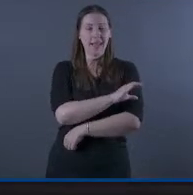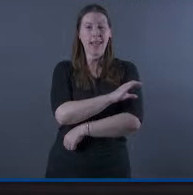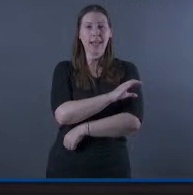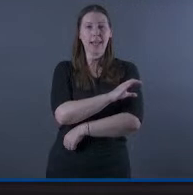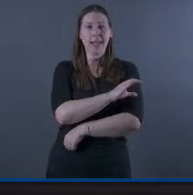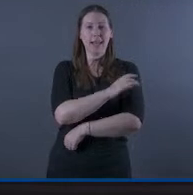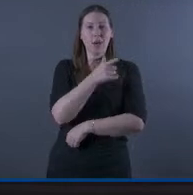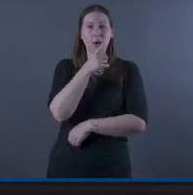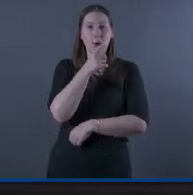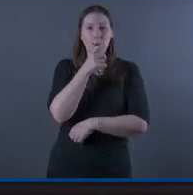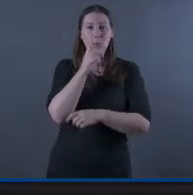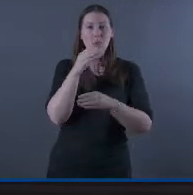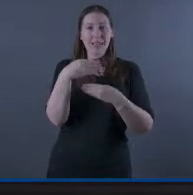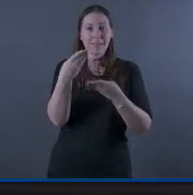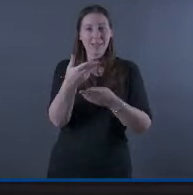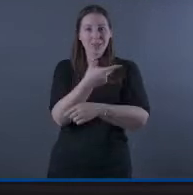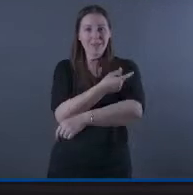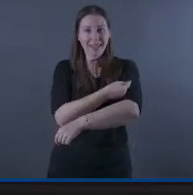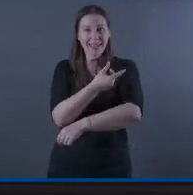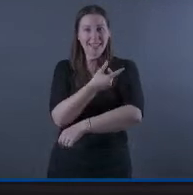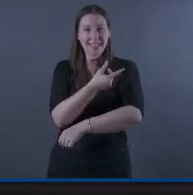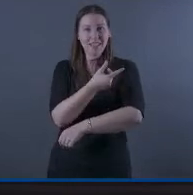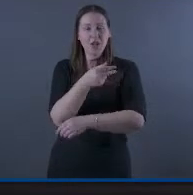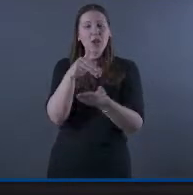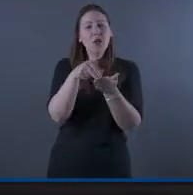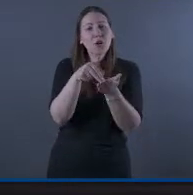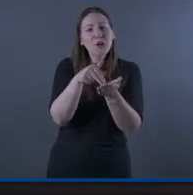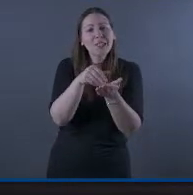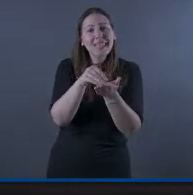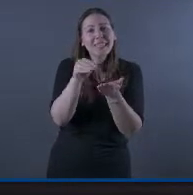And I love the idea that their formative,